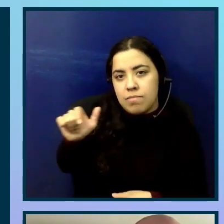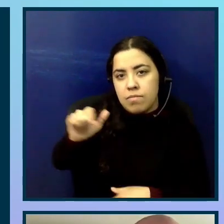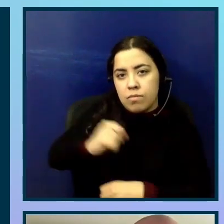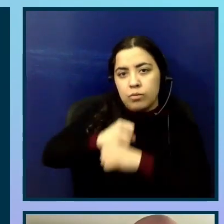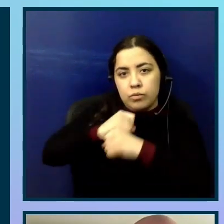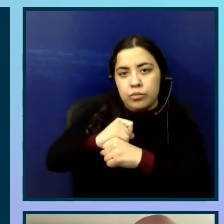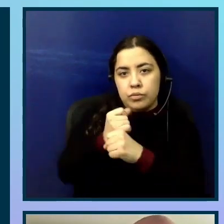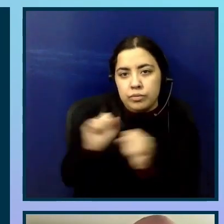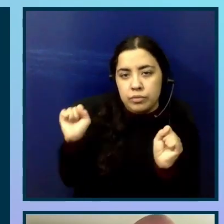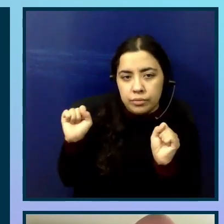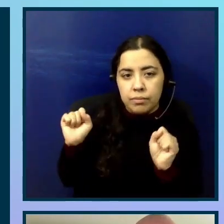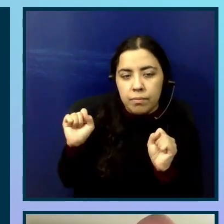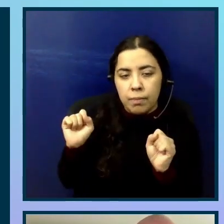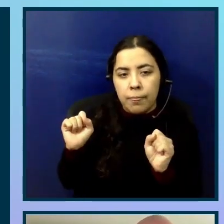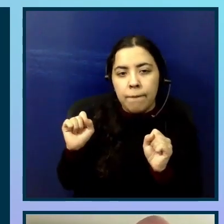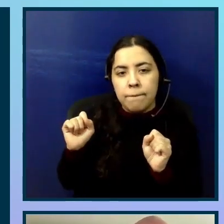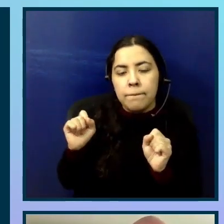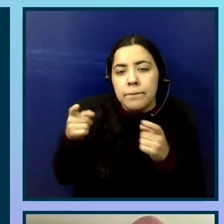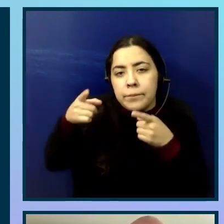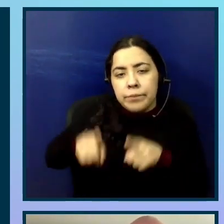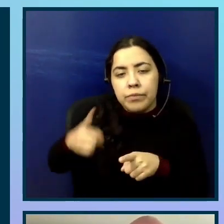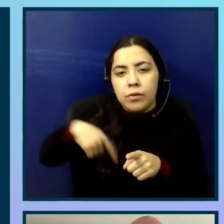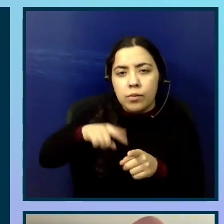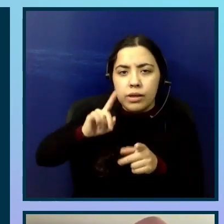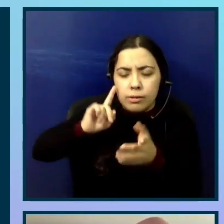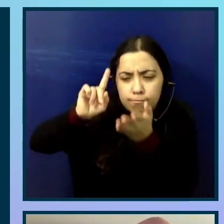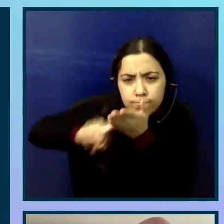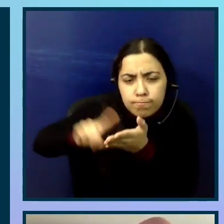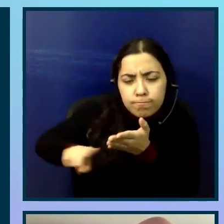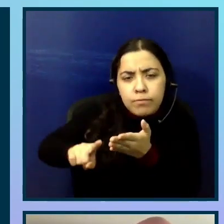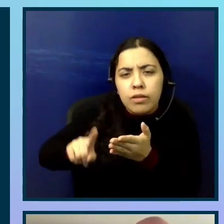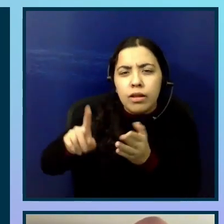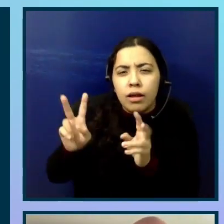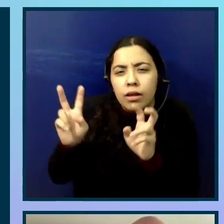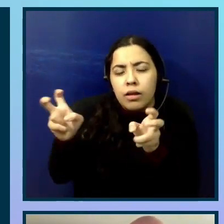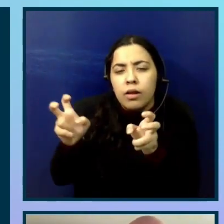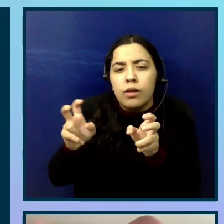when we did the readability study. Needs and conditions start intersectional.